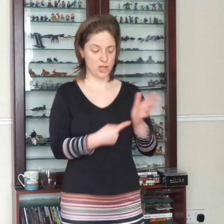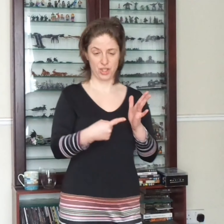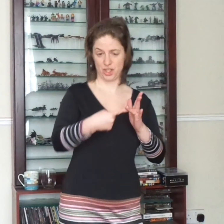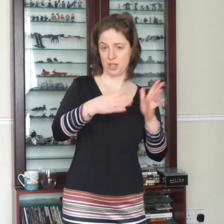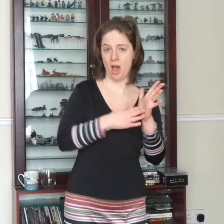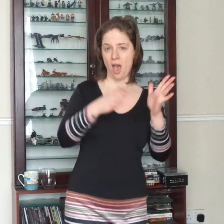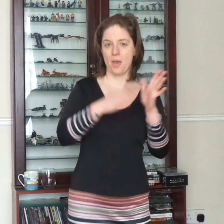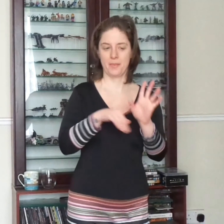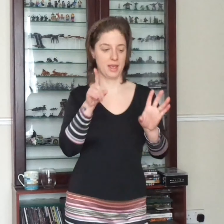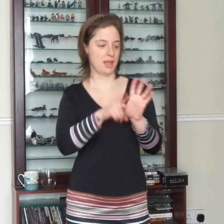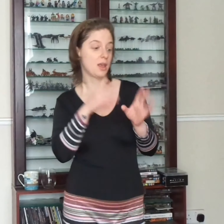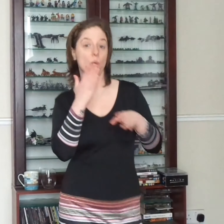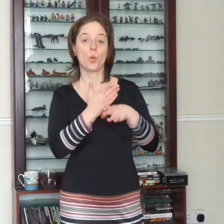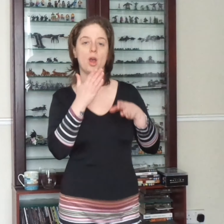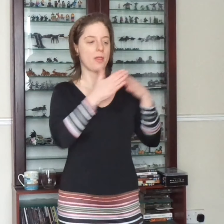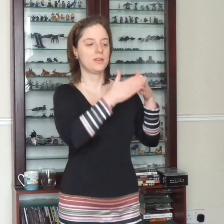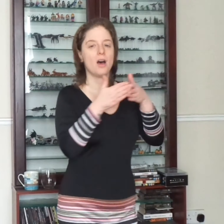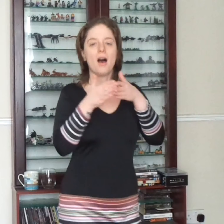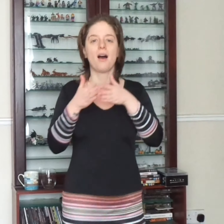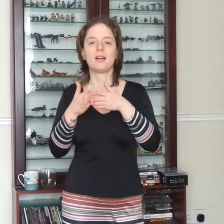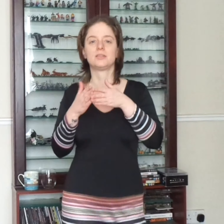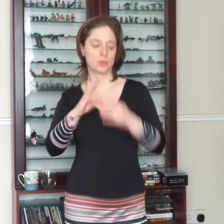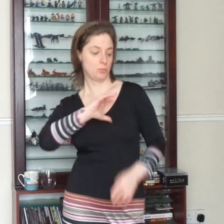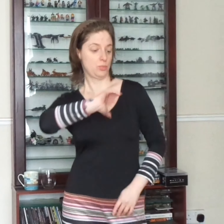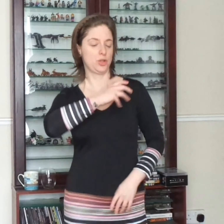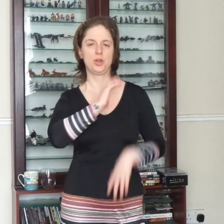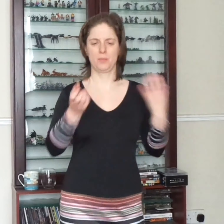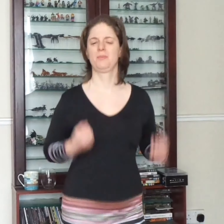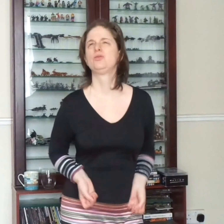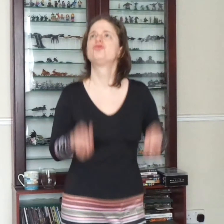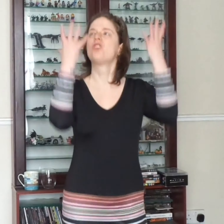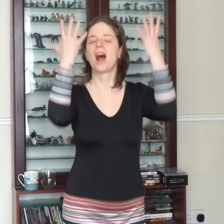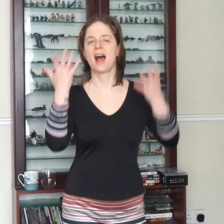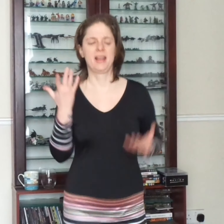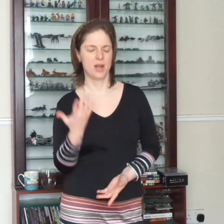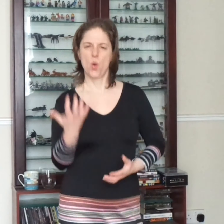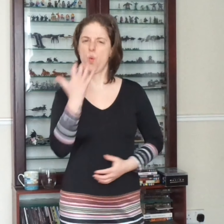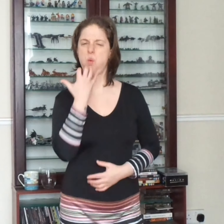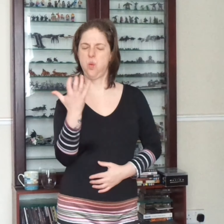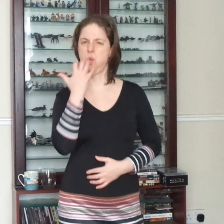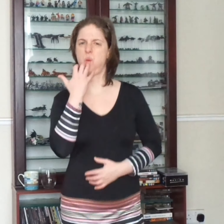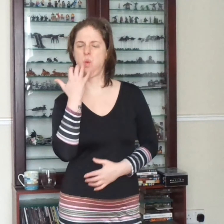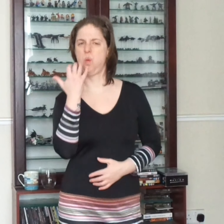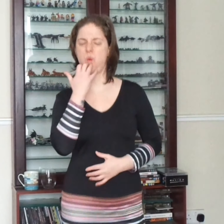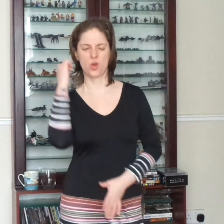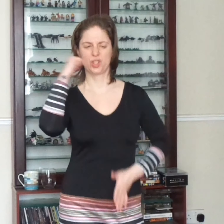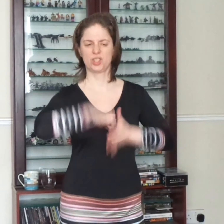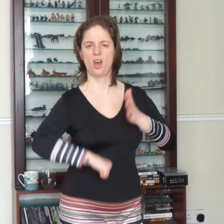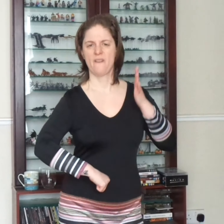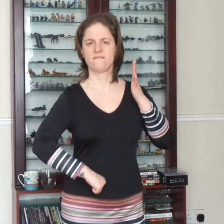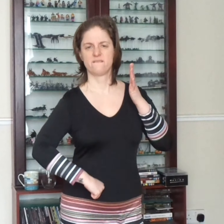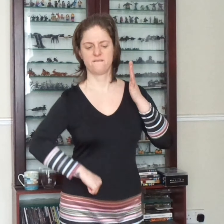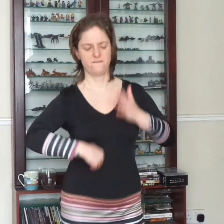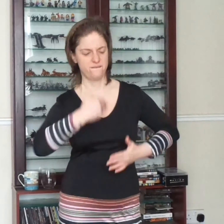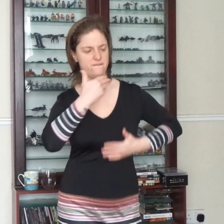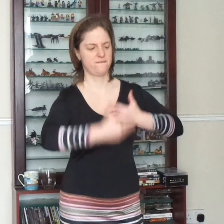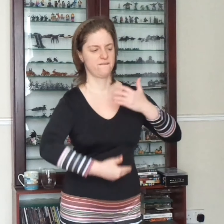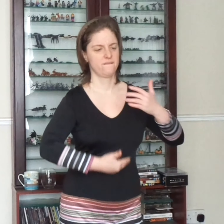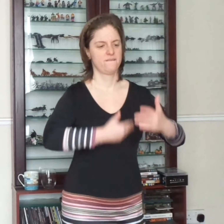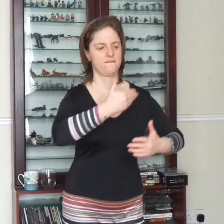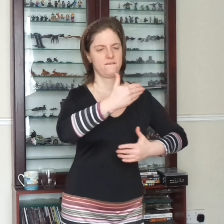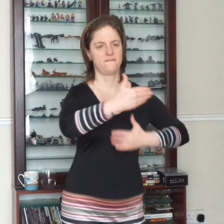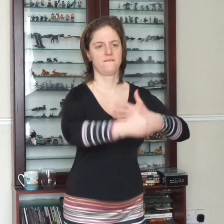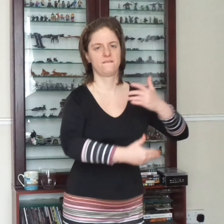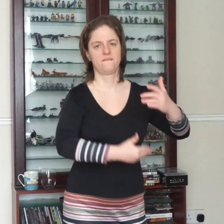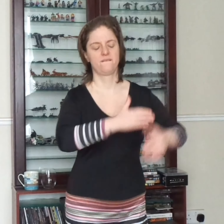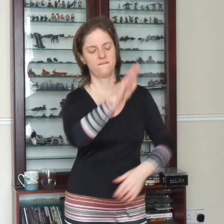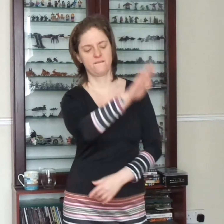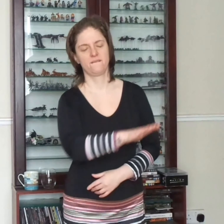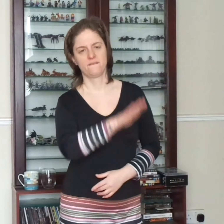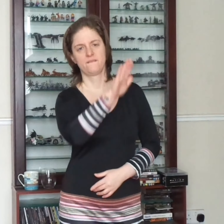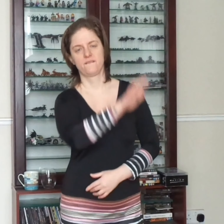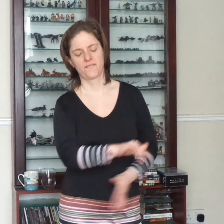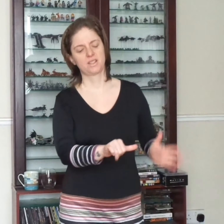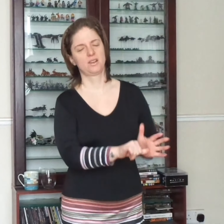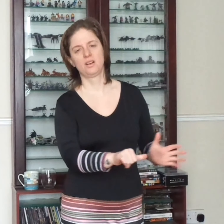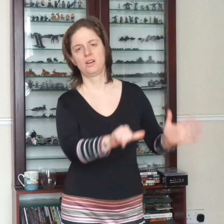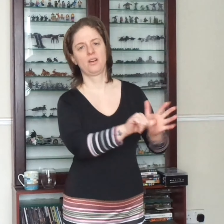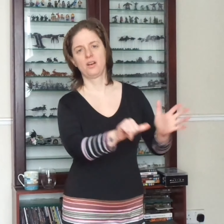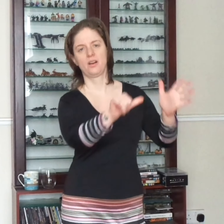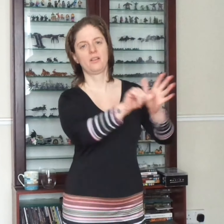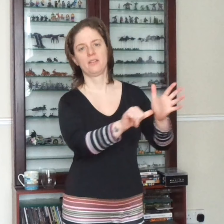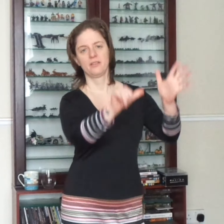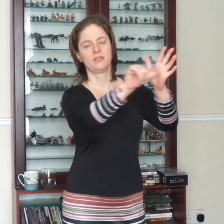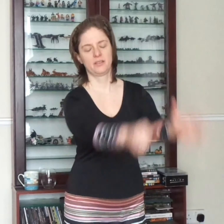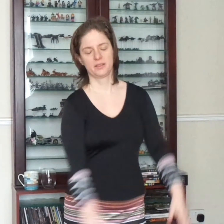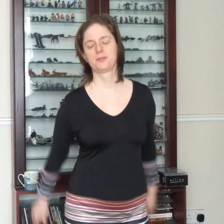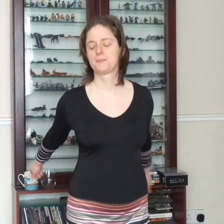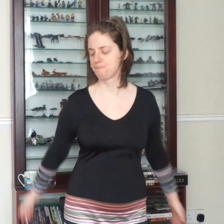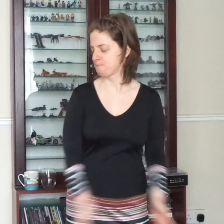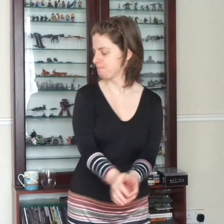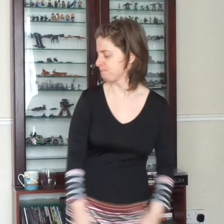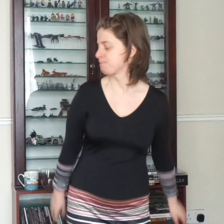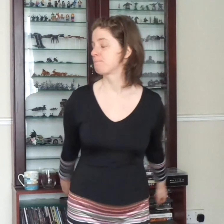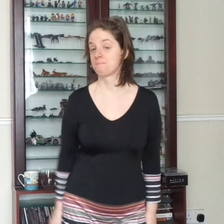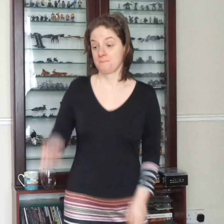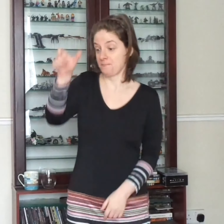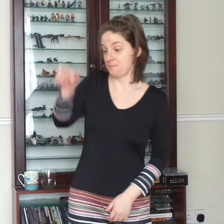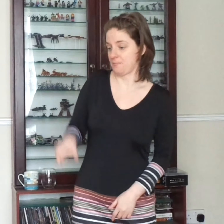Tommy used to work on the docks, Union's been on strike, He's down on his luck, It's tough, so tough